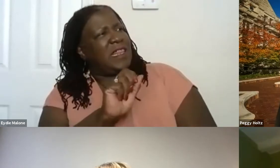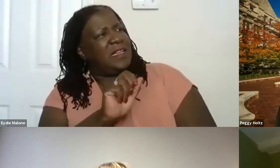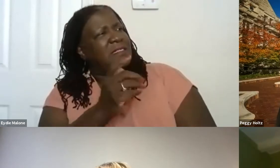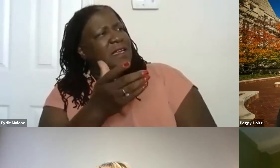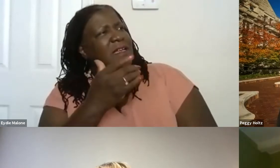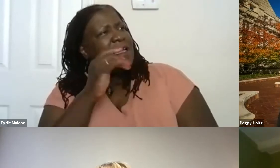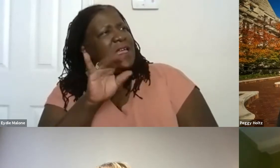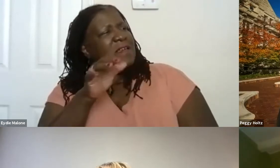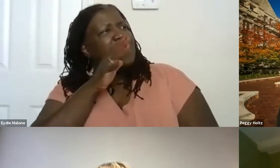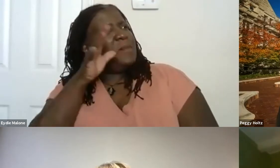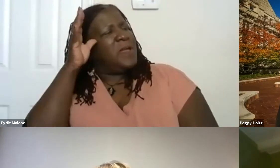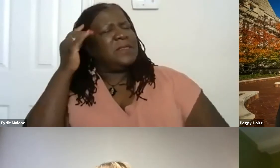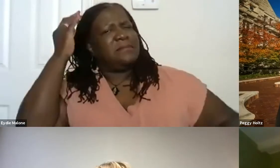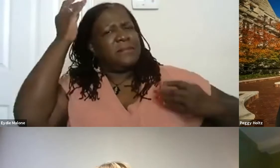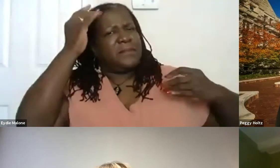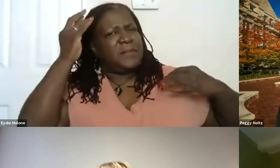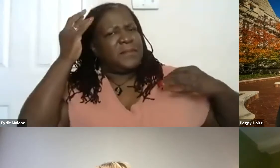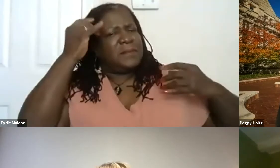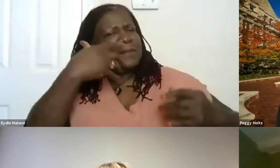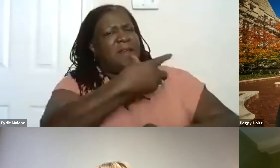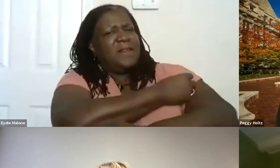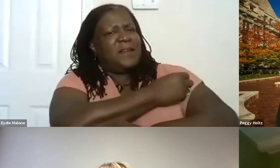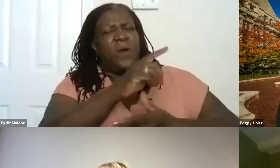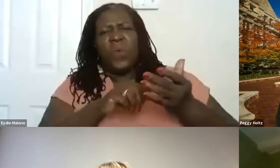considering getting the vaccine for their child, I mean, what advice would you offer?